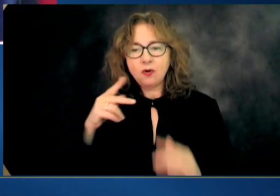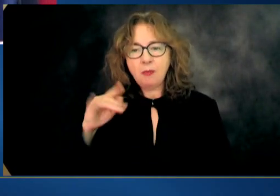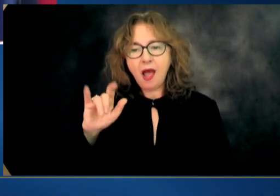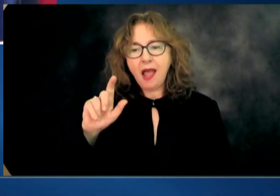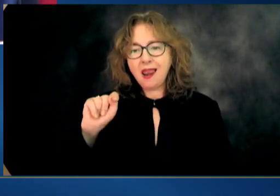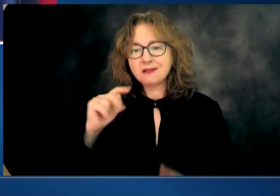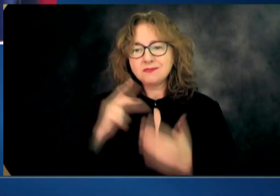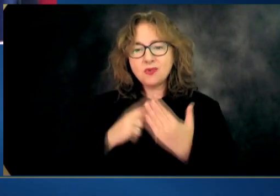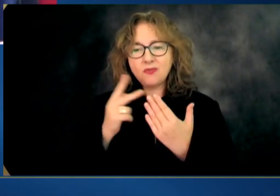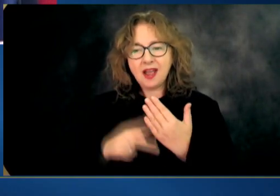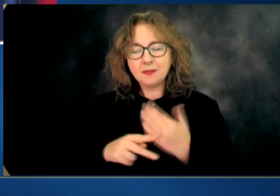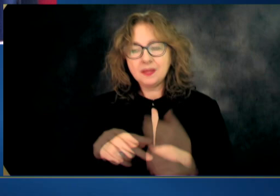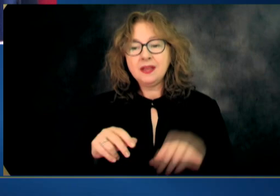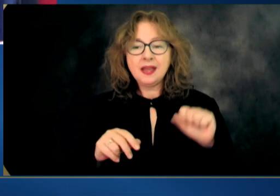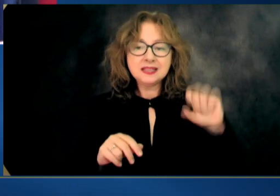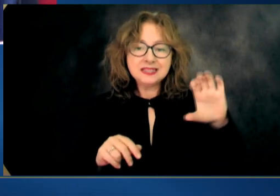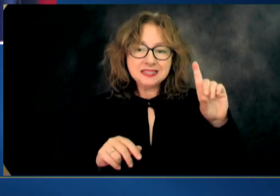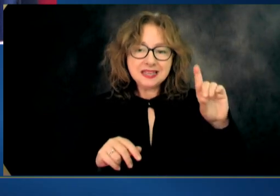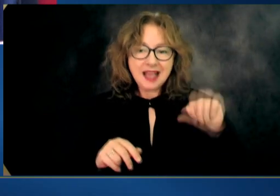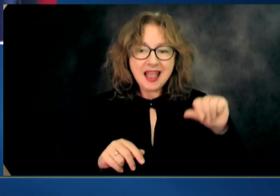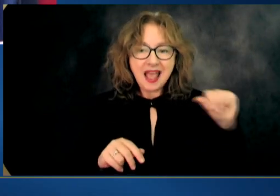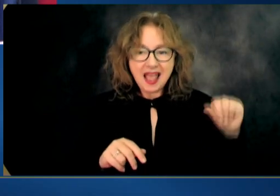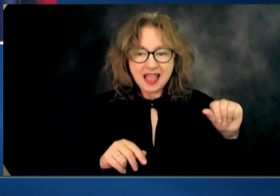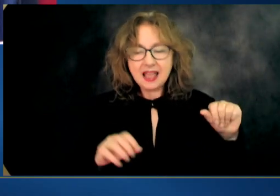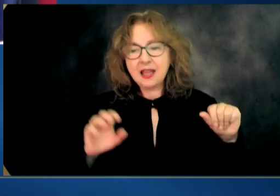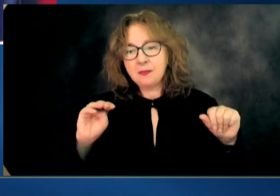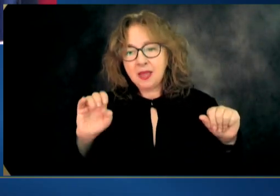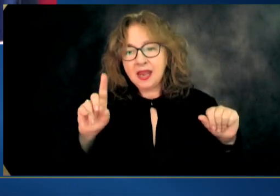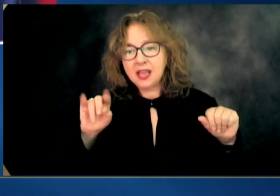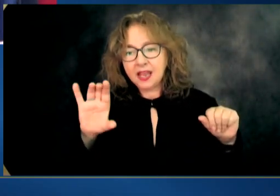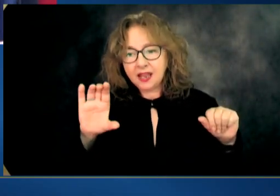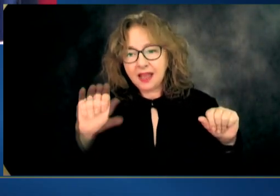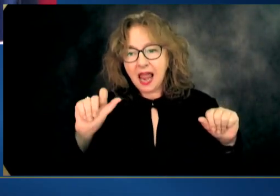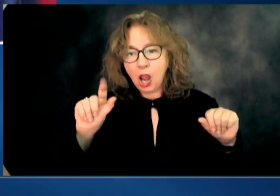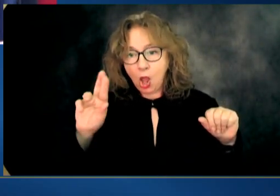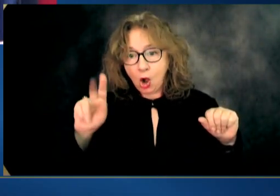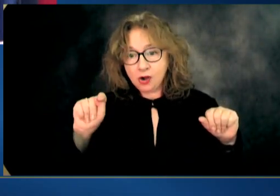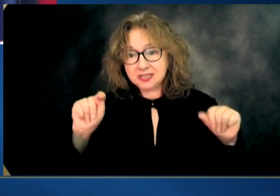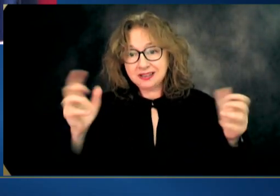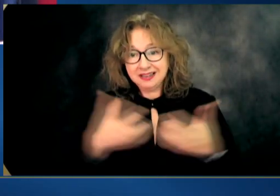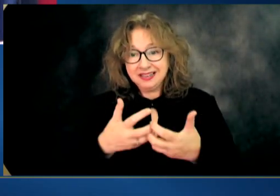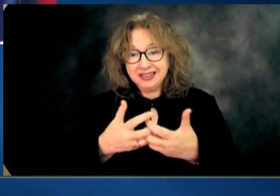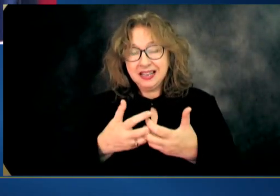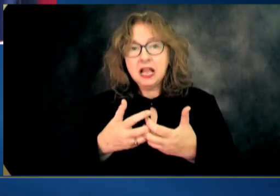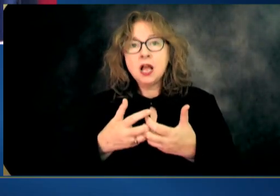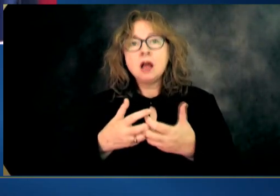Cell Disease Association and MedicAlert that they -- for those that have sickle cell disease,